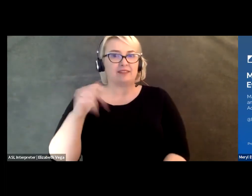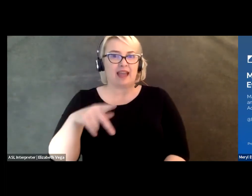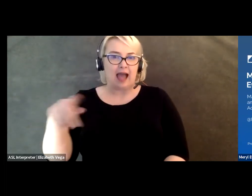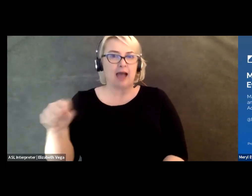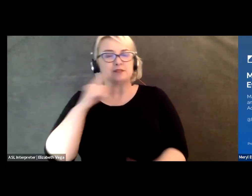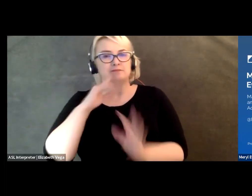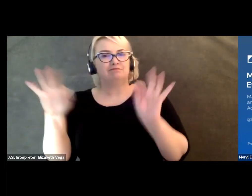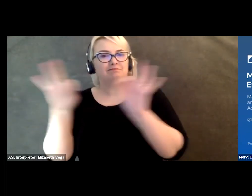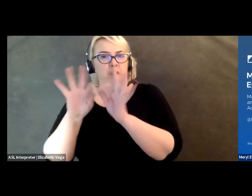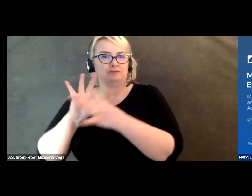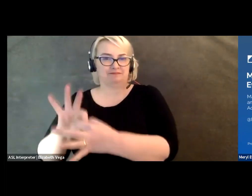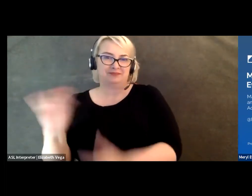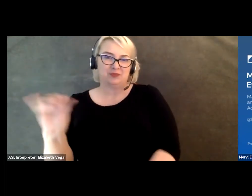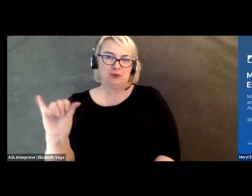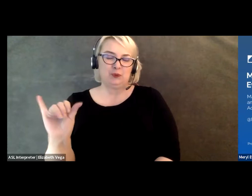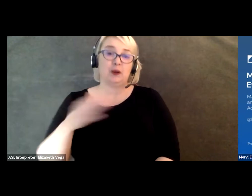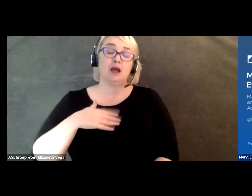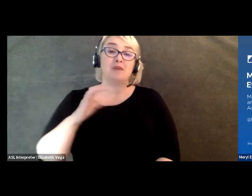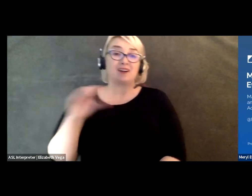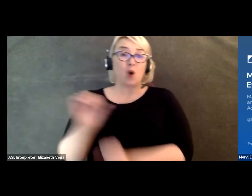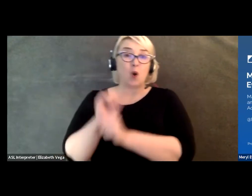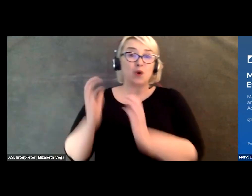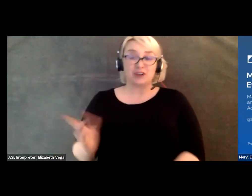My co-workers and I have been using more of these apps.